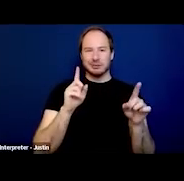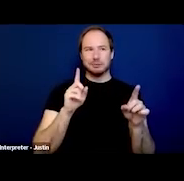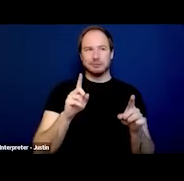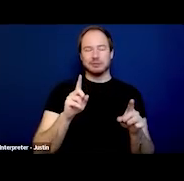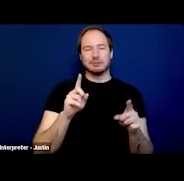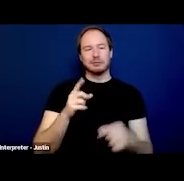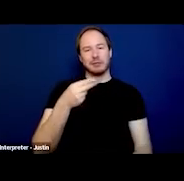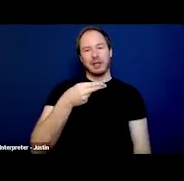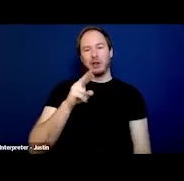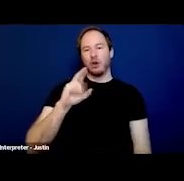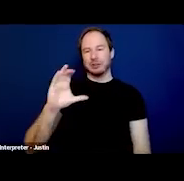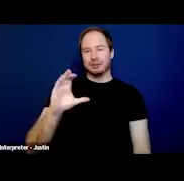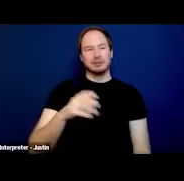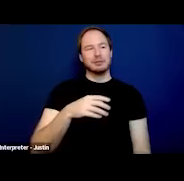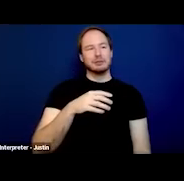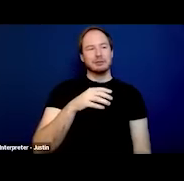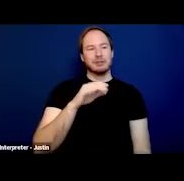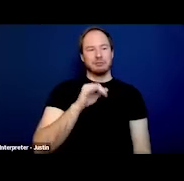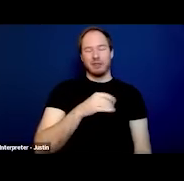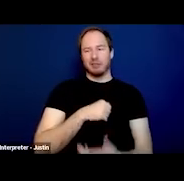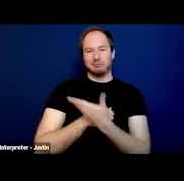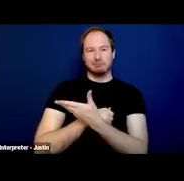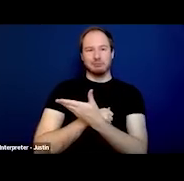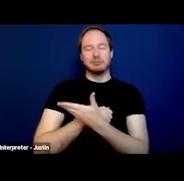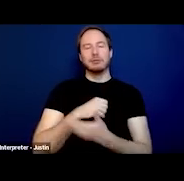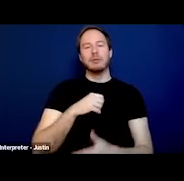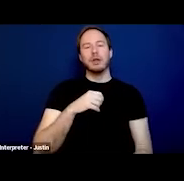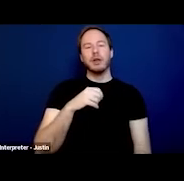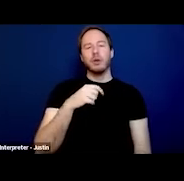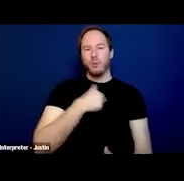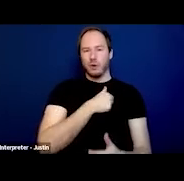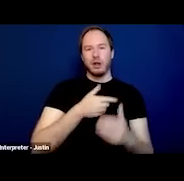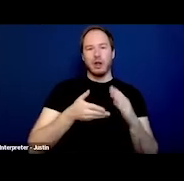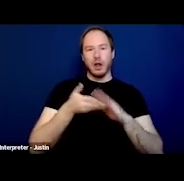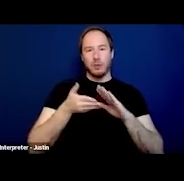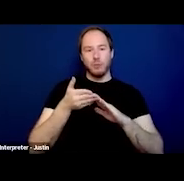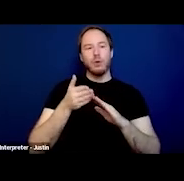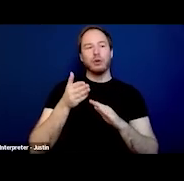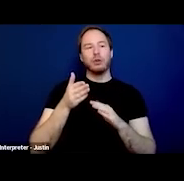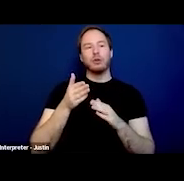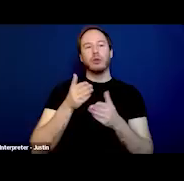HHRC, or the Homeless and Housing Resource Center, is operated by Policy Research Inc.